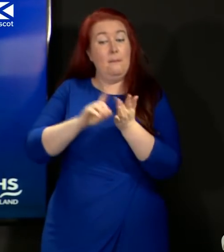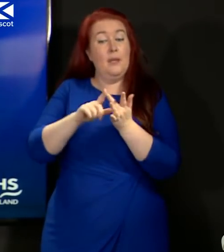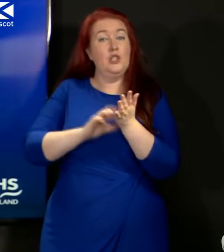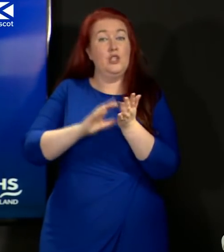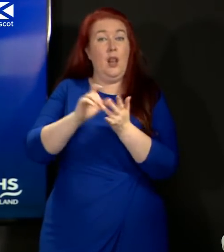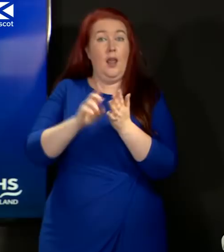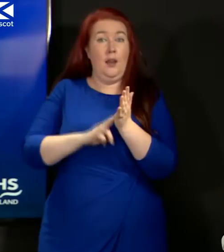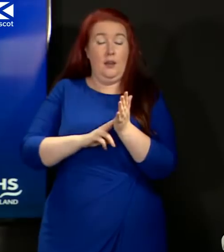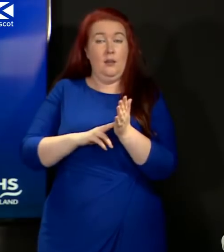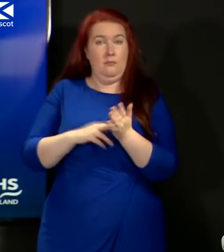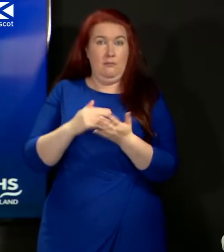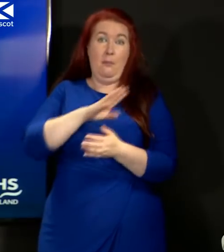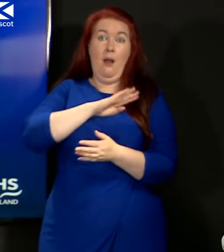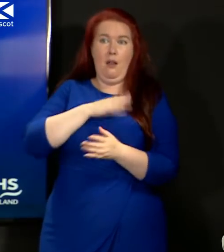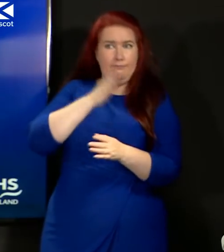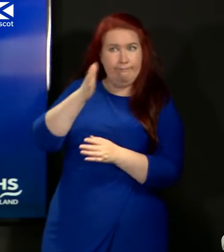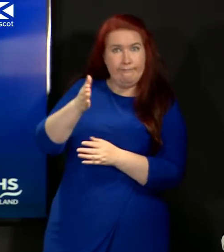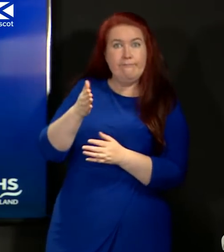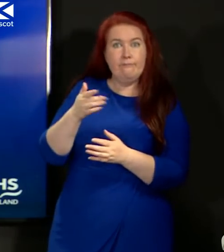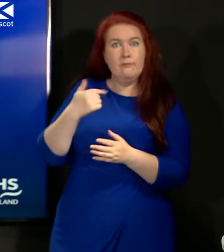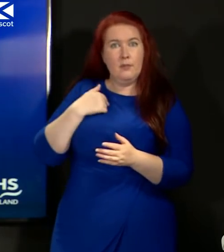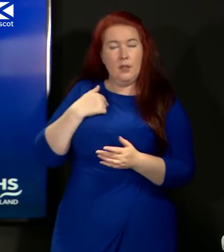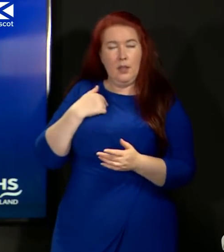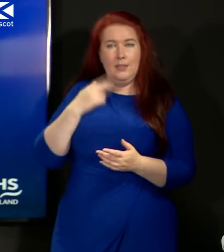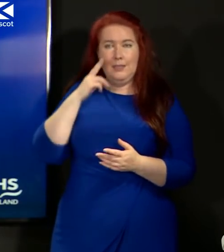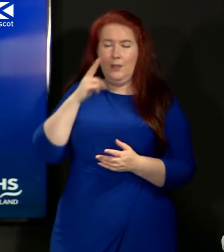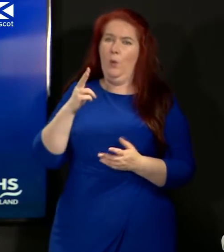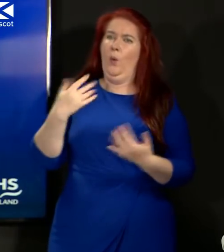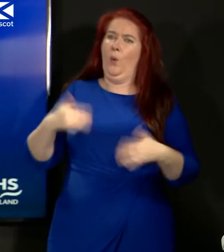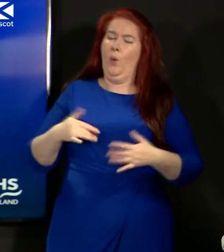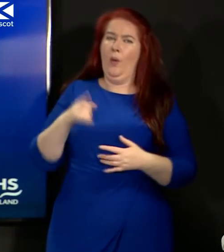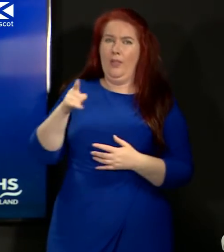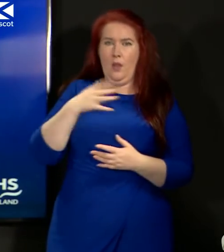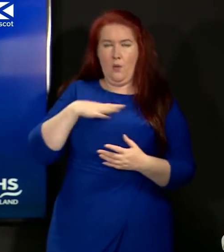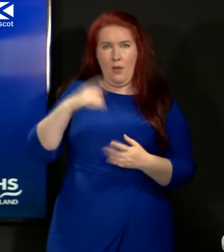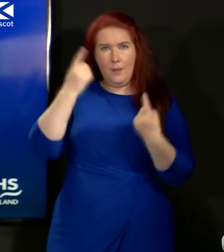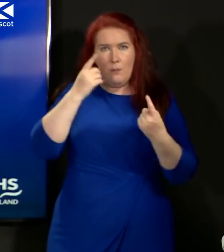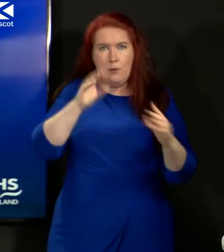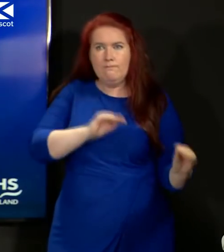after I came into office, and I am inspired about that vision of transition, and i think